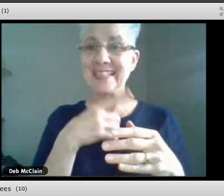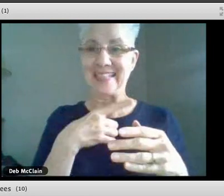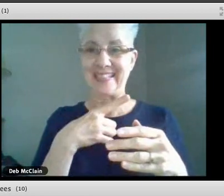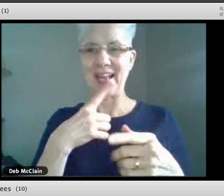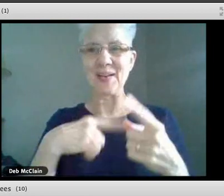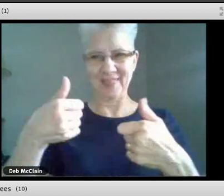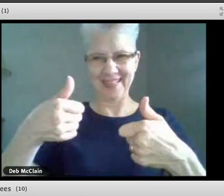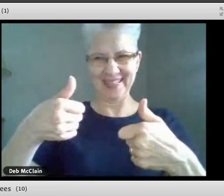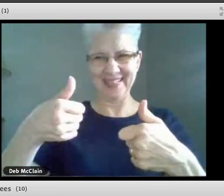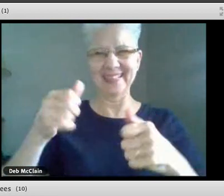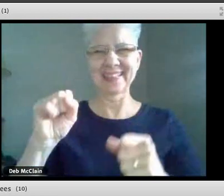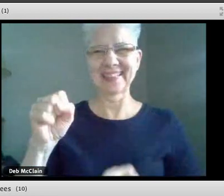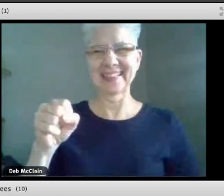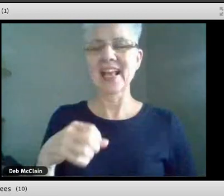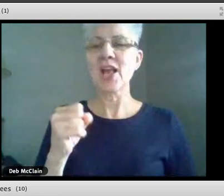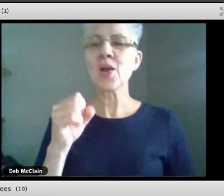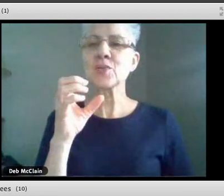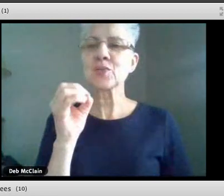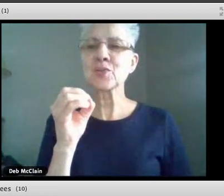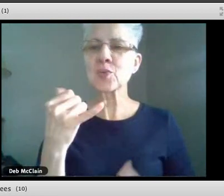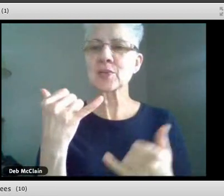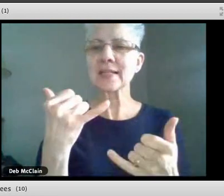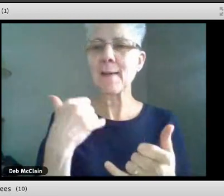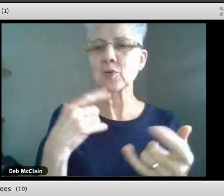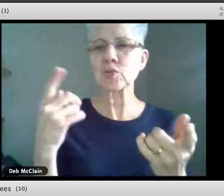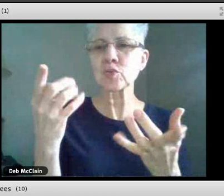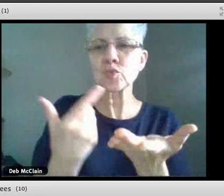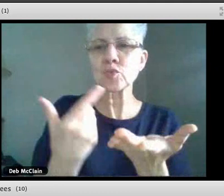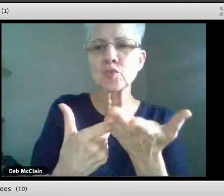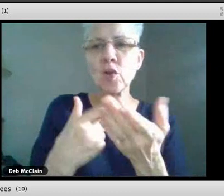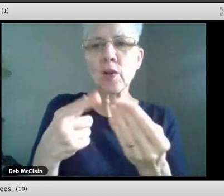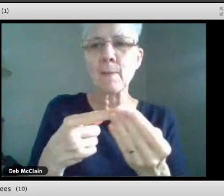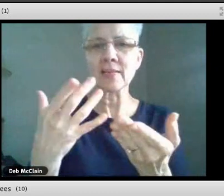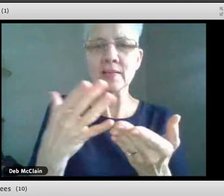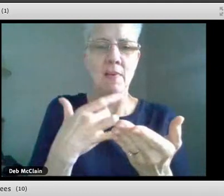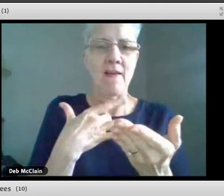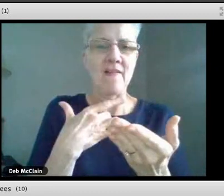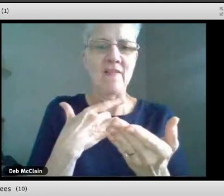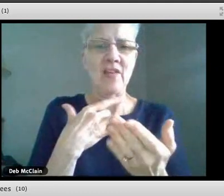Thank you, Deb. So today I'm going to talk to you about something that I feel super passionate about,